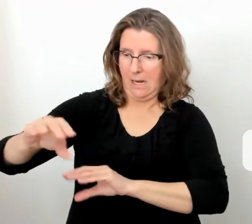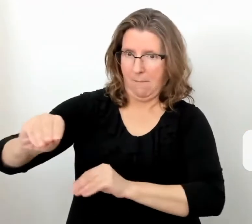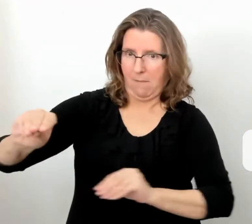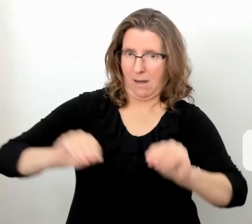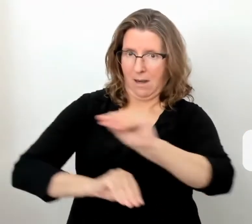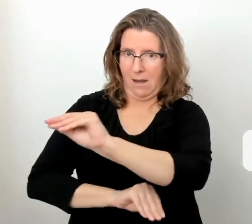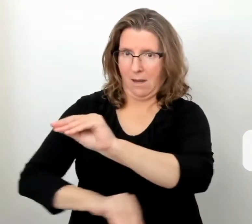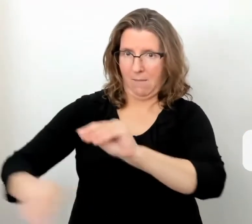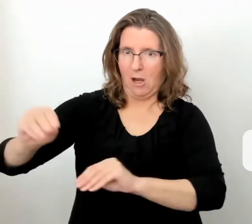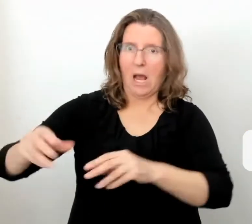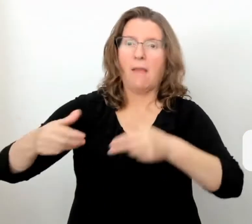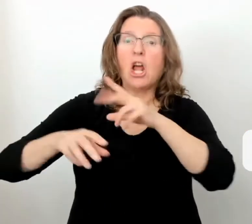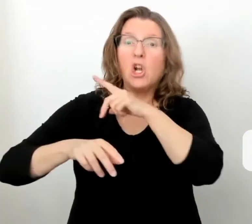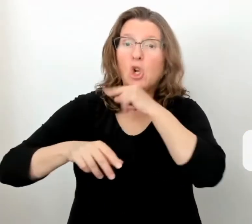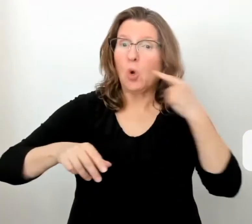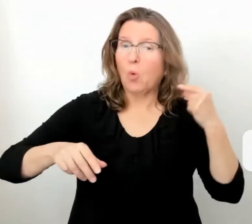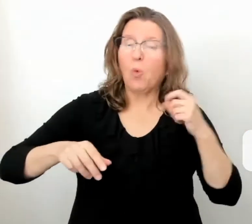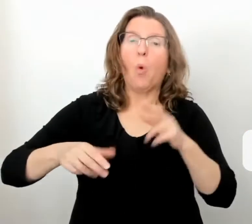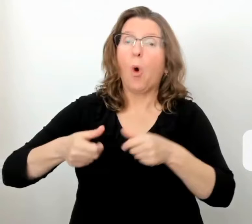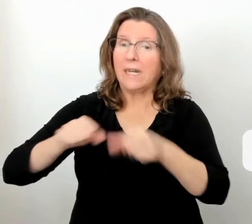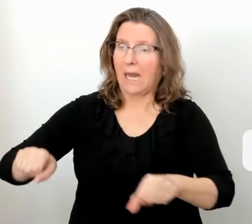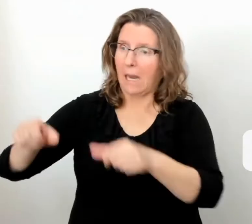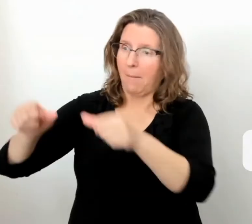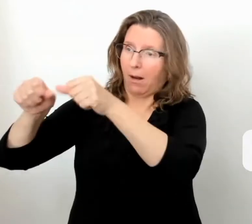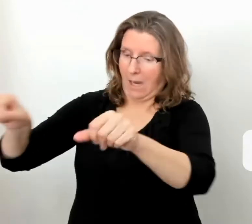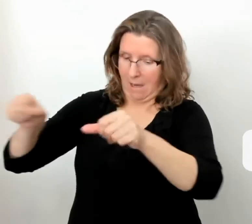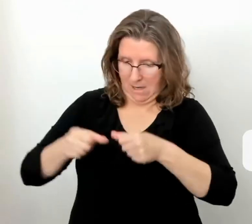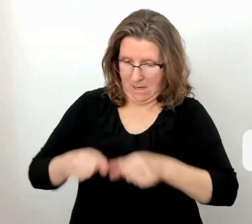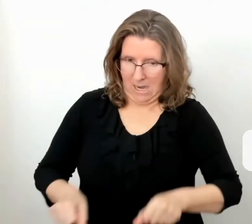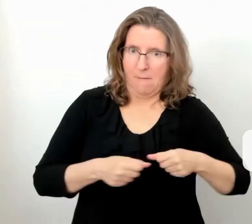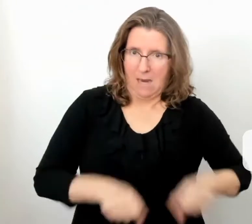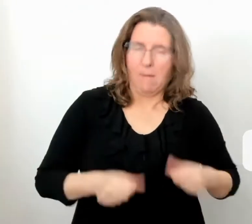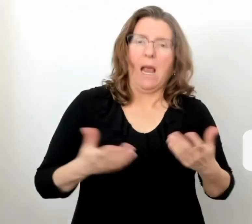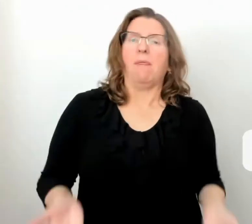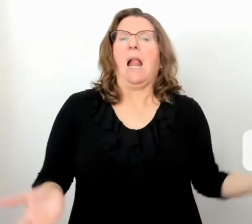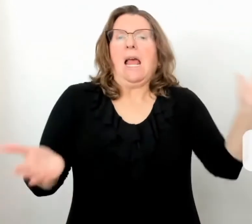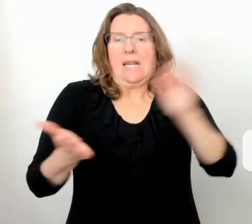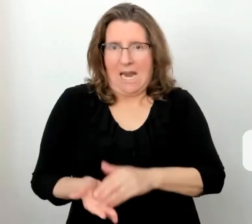I would physically cut up the pages and rearrange the paragraphs, and then tape or glue them together